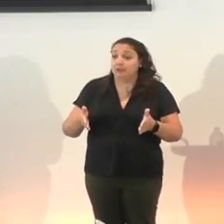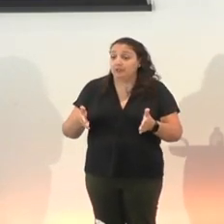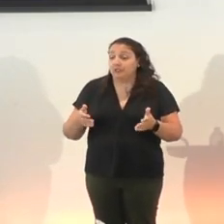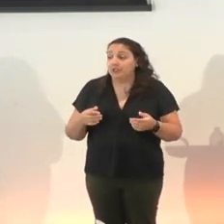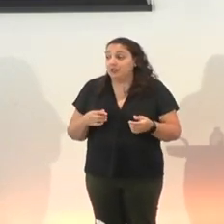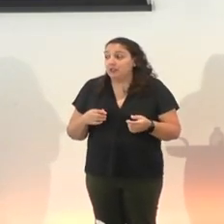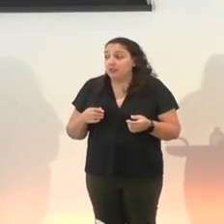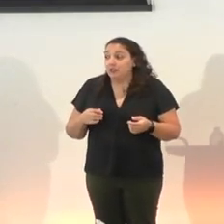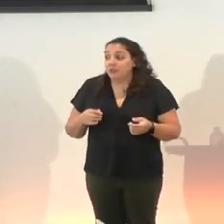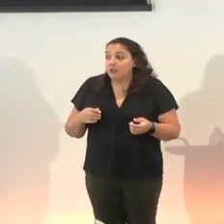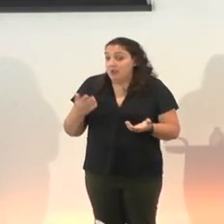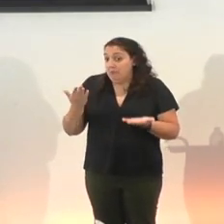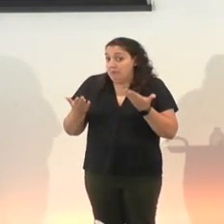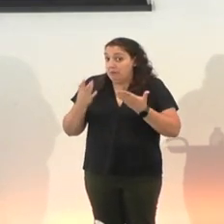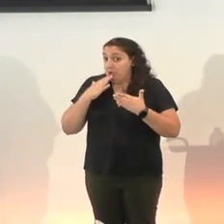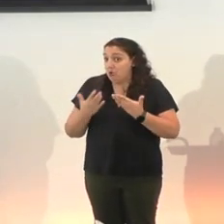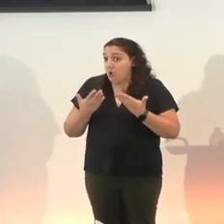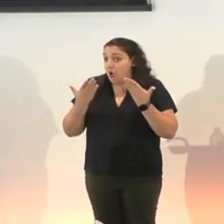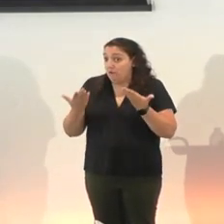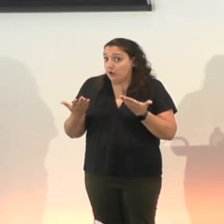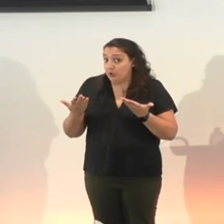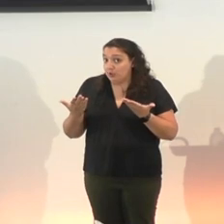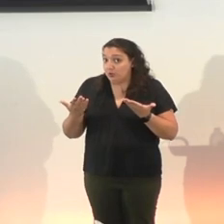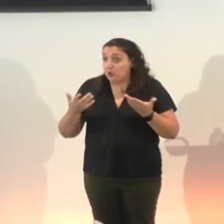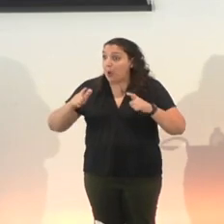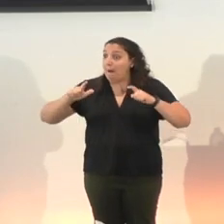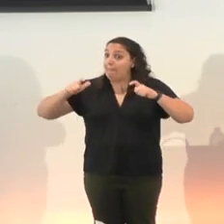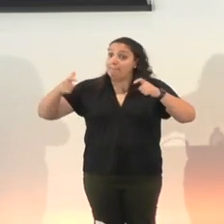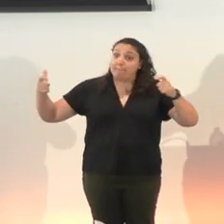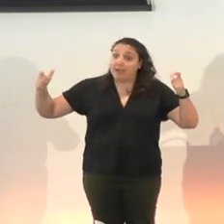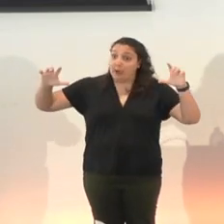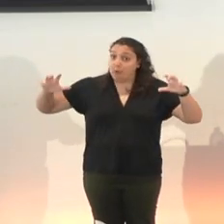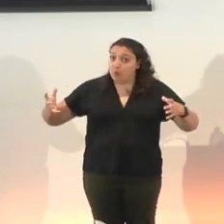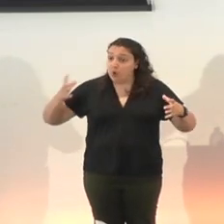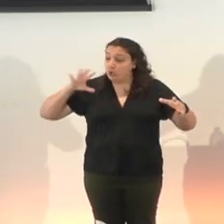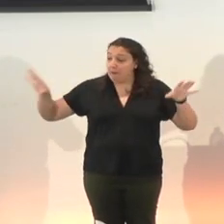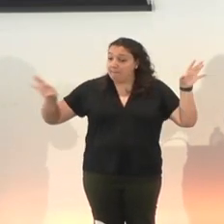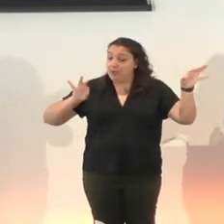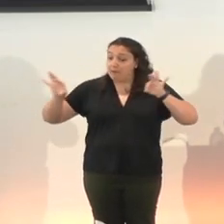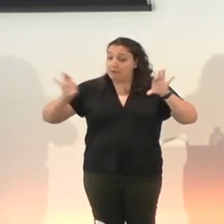We might offer you a big pool where you can choose five to 10 and they might be anywhere. The